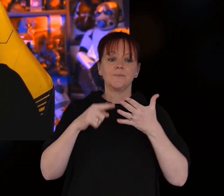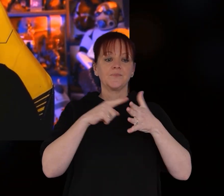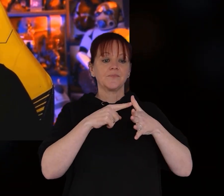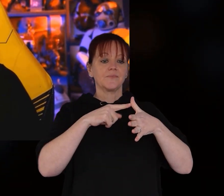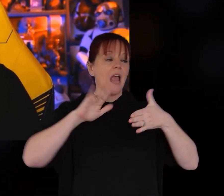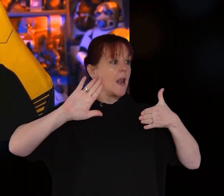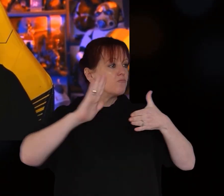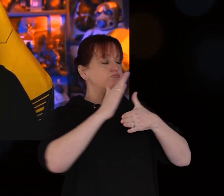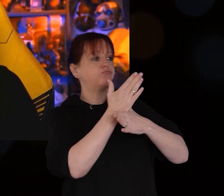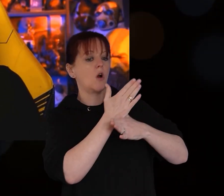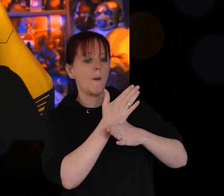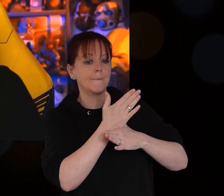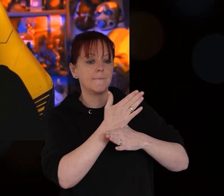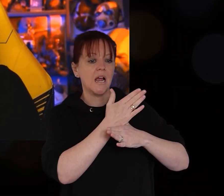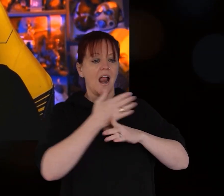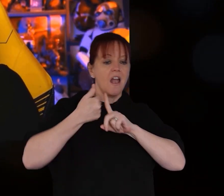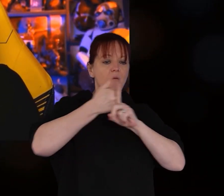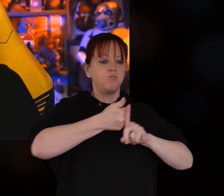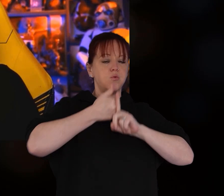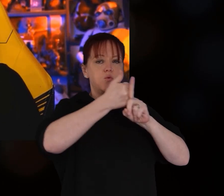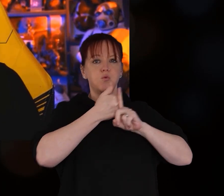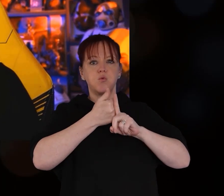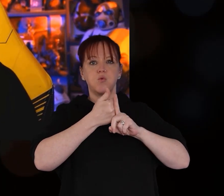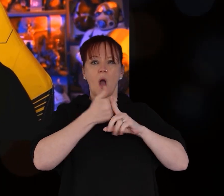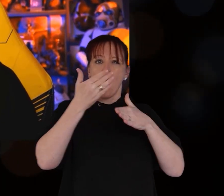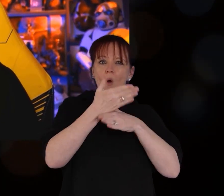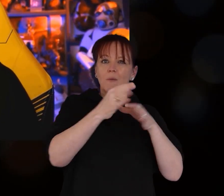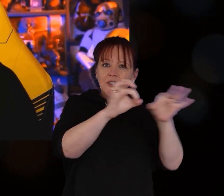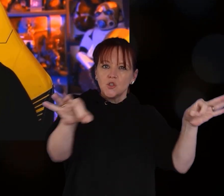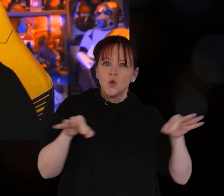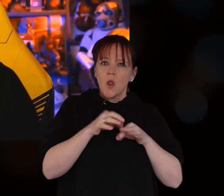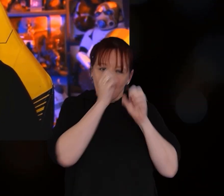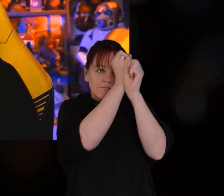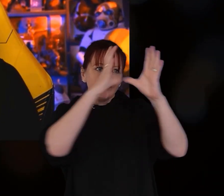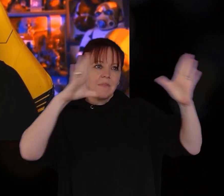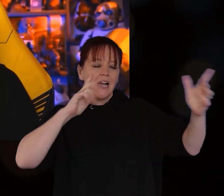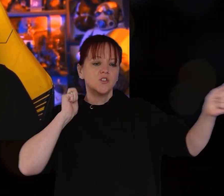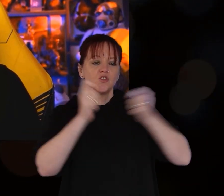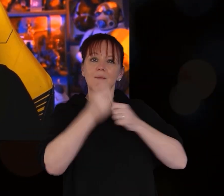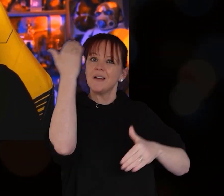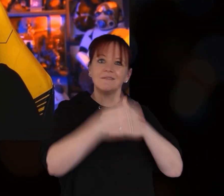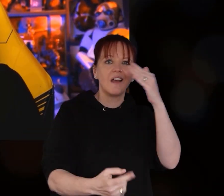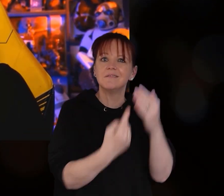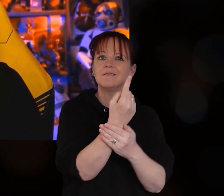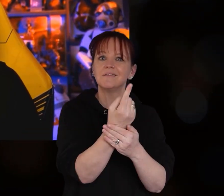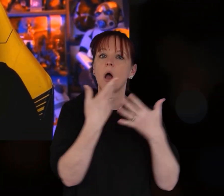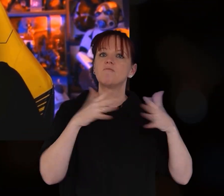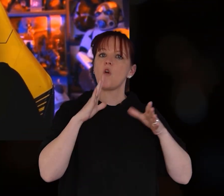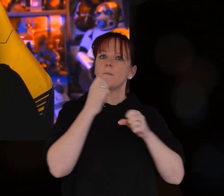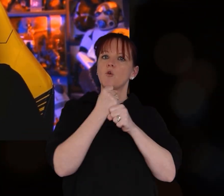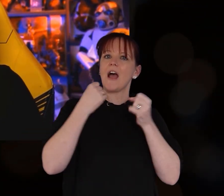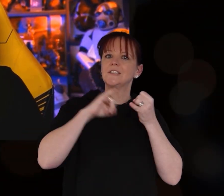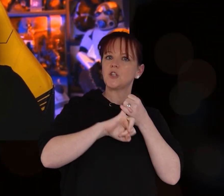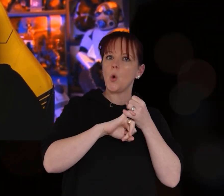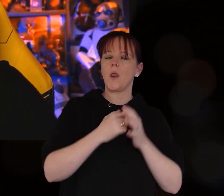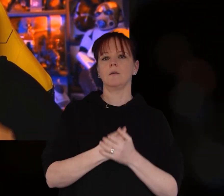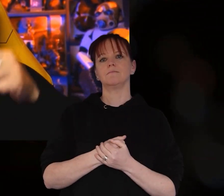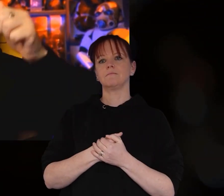Worked With Studios and Inspired Change, But She Never Actually Existed" by Grant Stoner. And the winner for Best Journalism is...